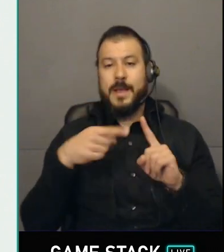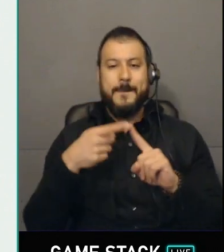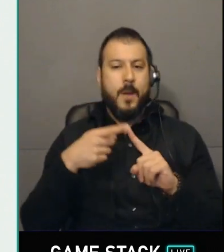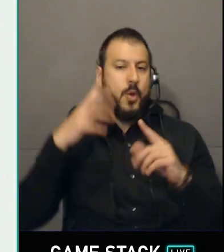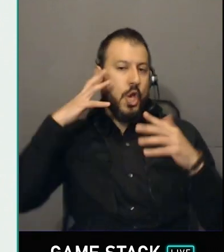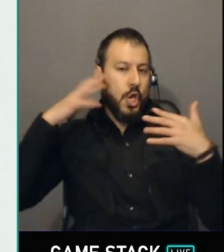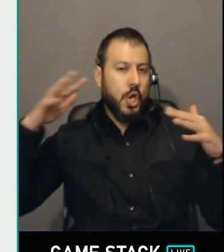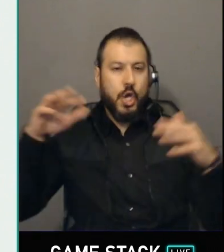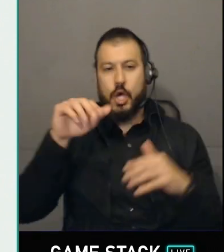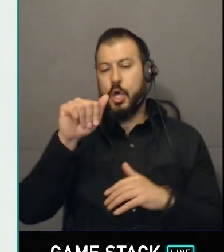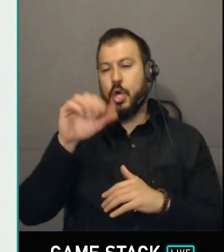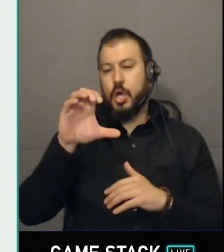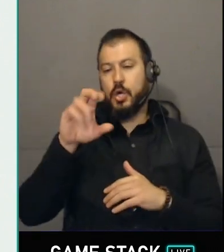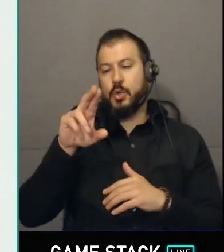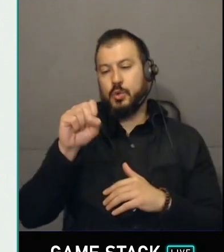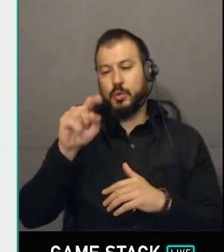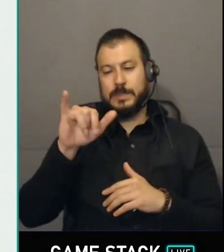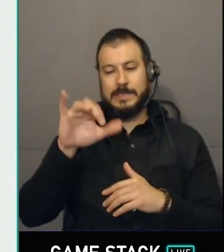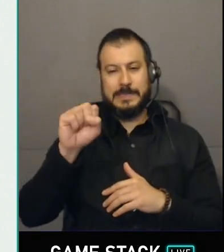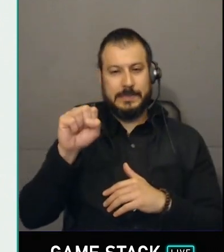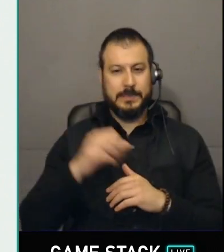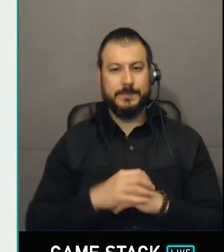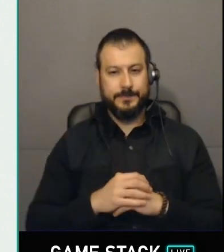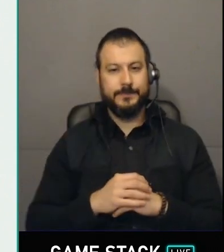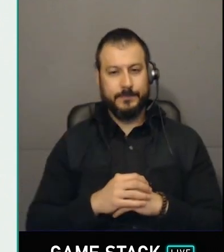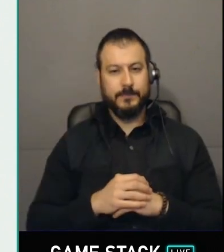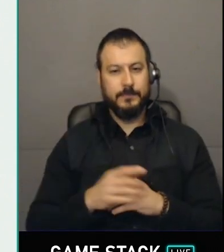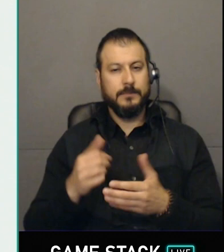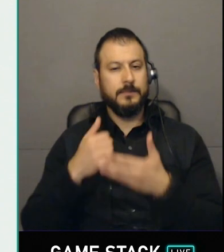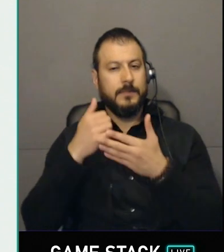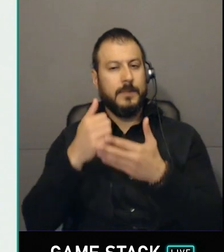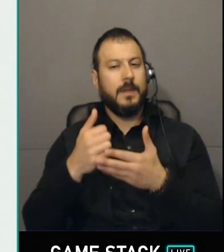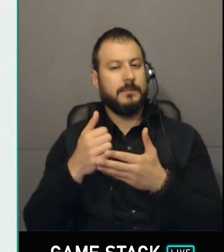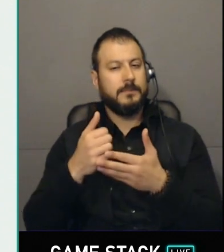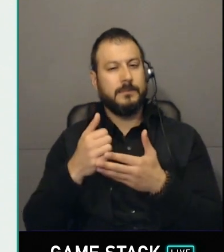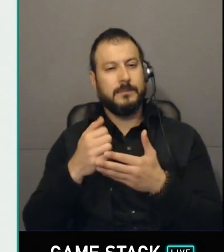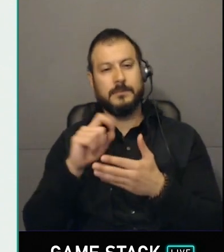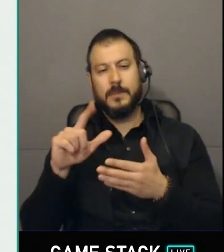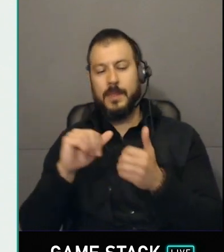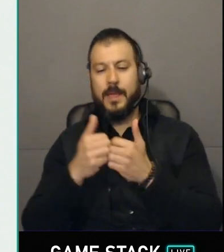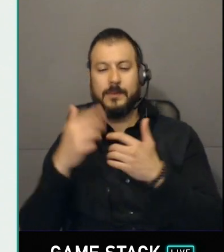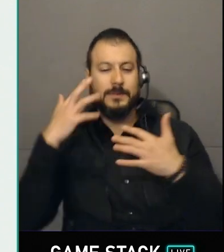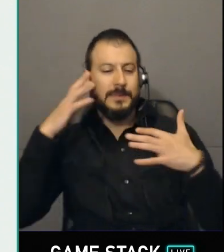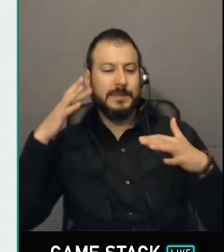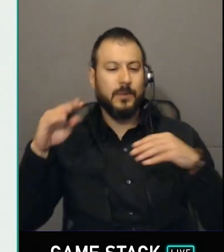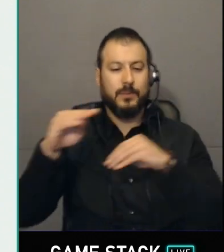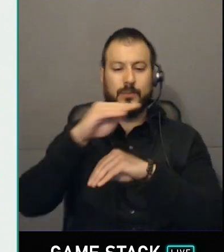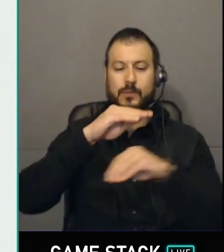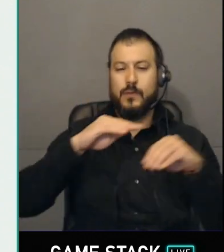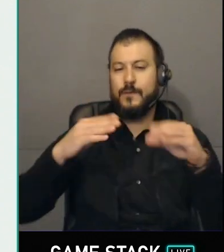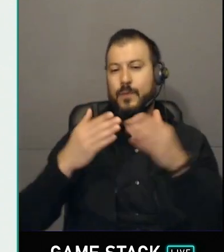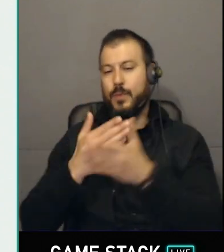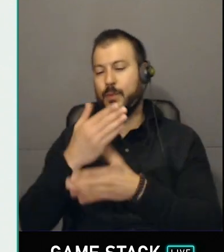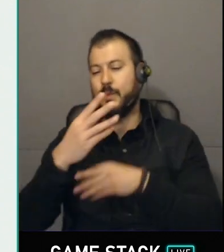Acoustics are important because they help tell how sound moves through the world.